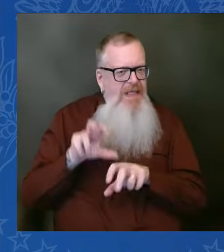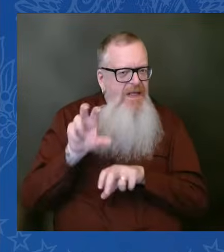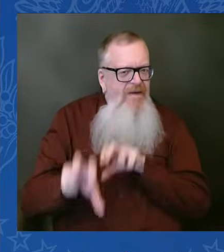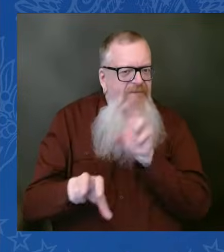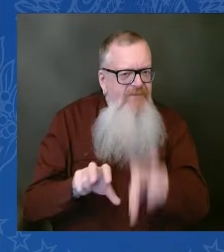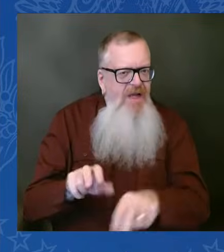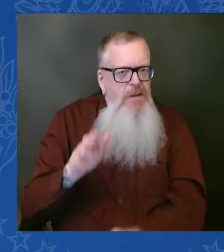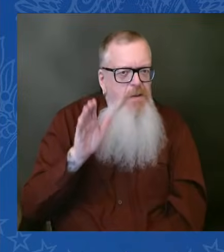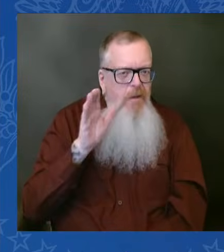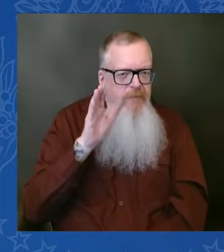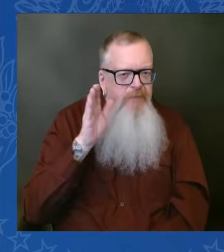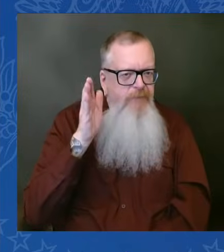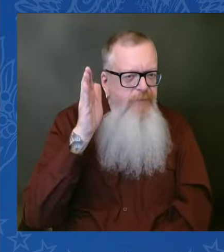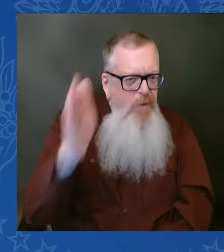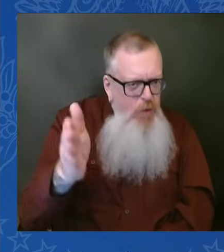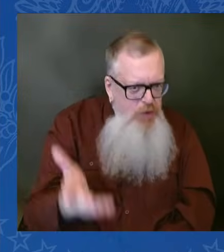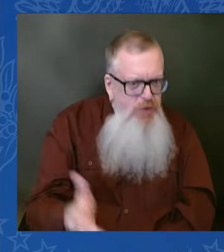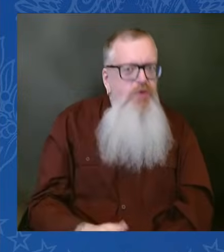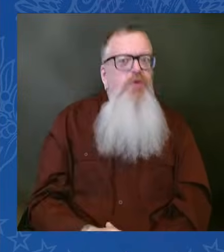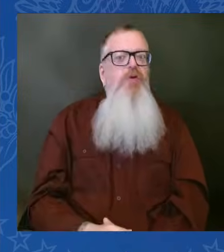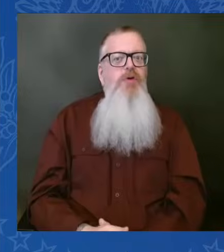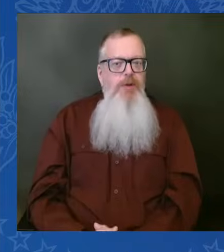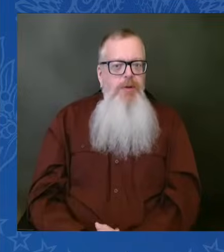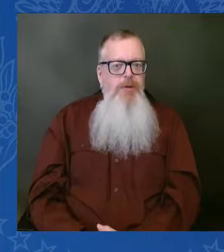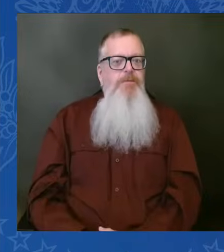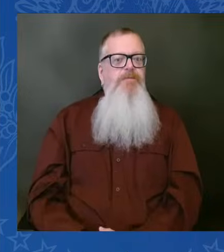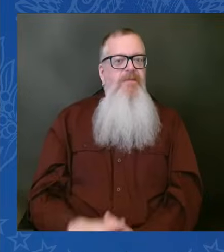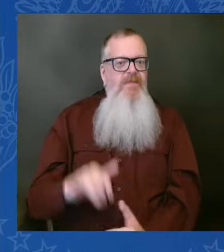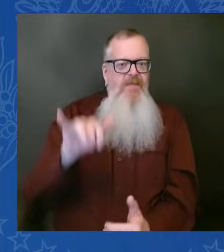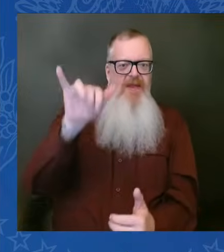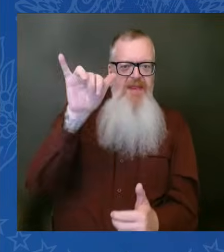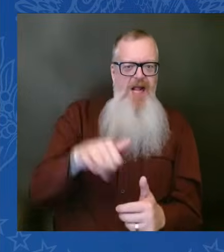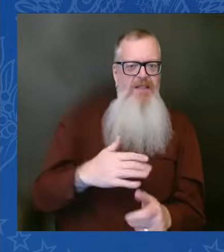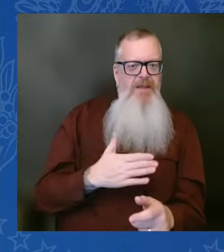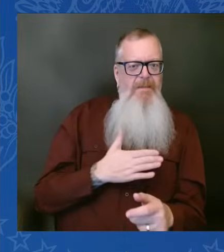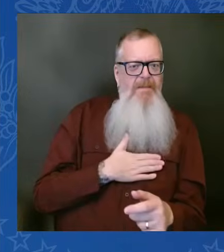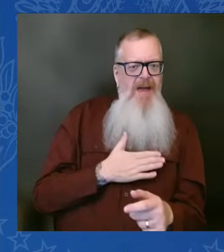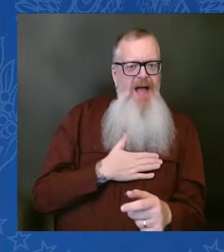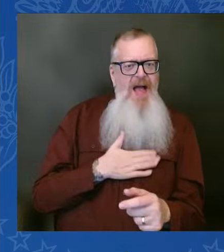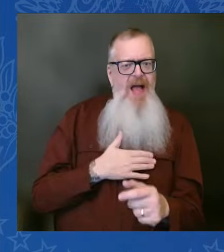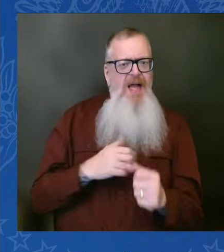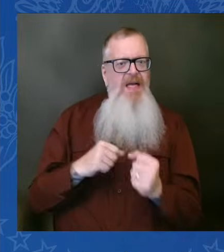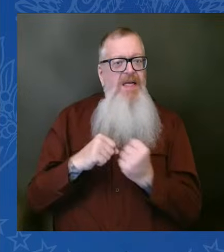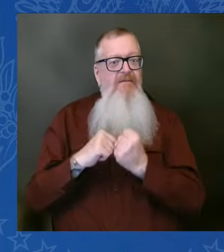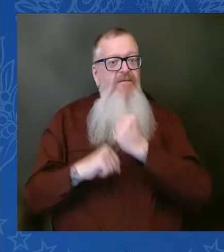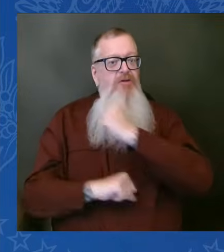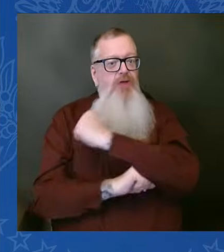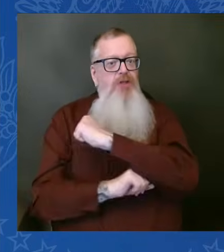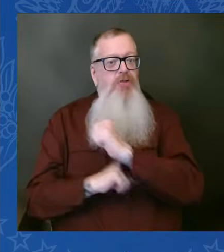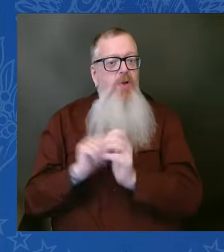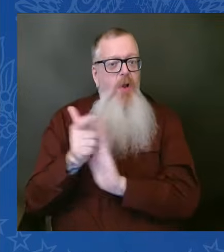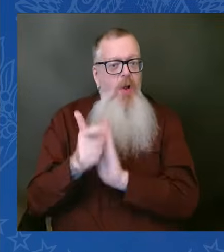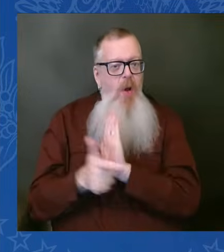which includes my Bipartisan Infrastructure Law, CHIPS and Science Act, the Inflation Reduction Act --